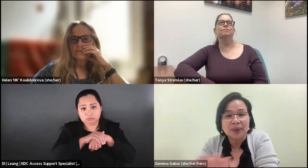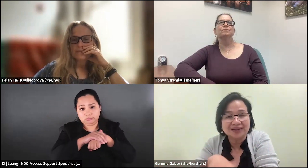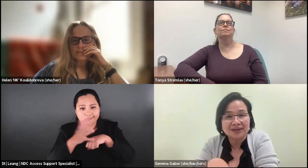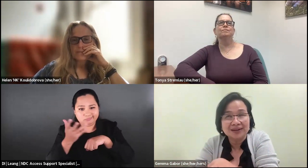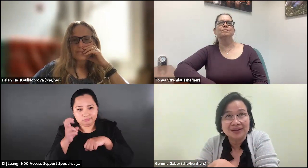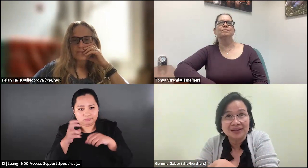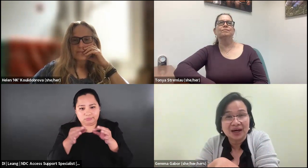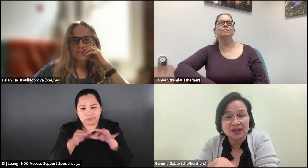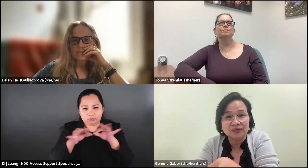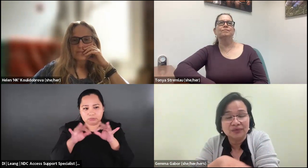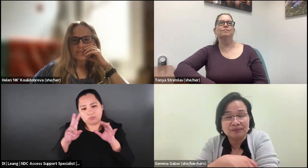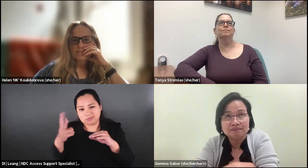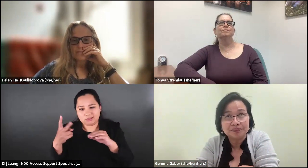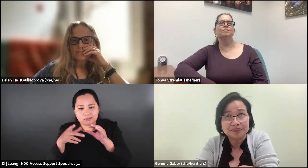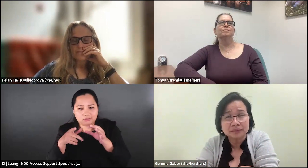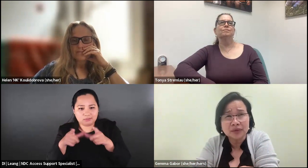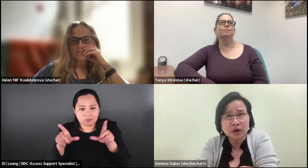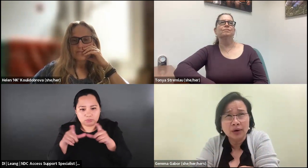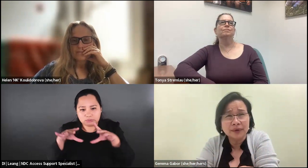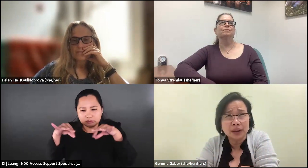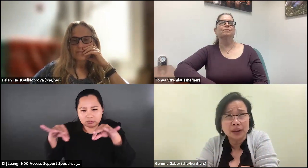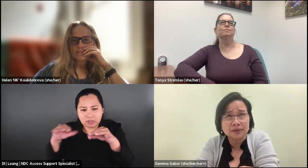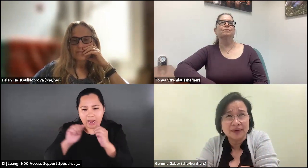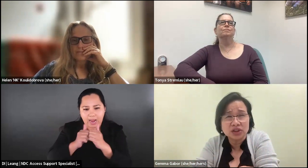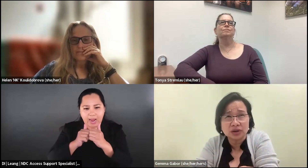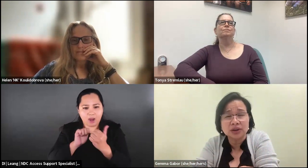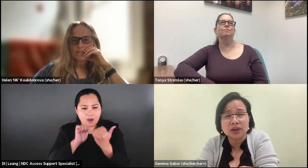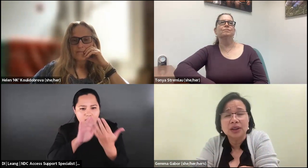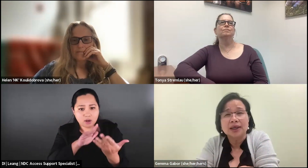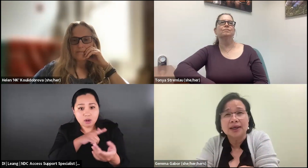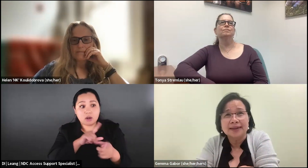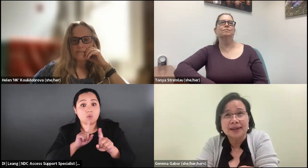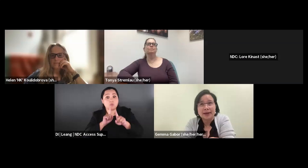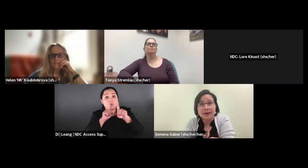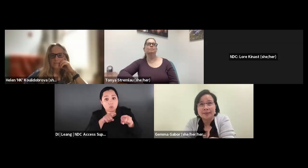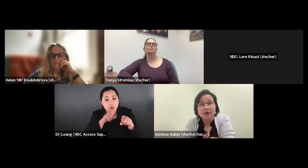So by attending this kind of convention,